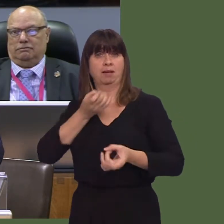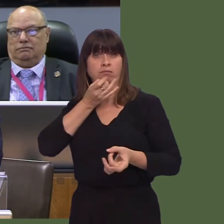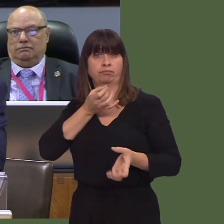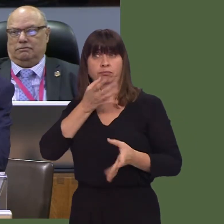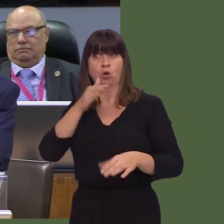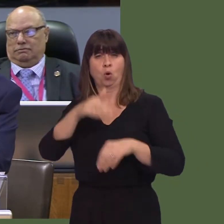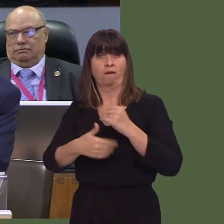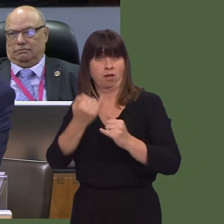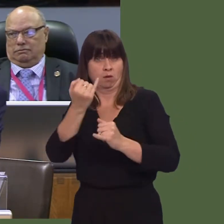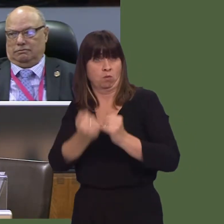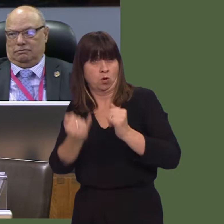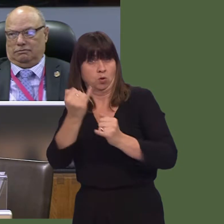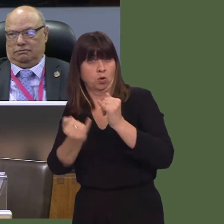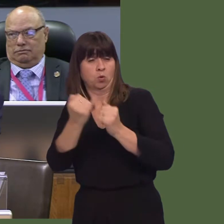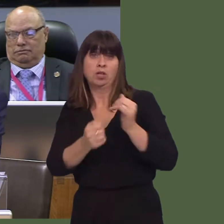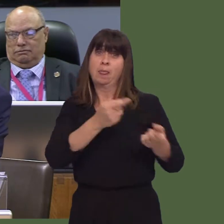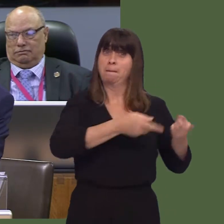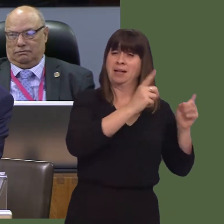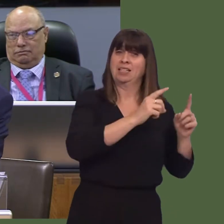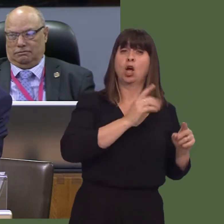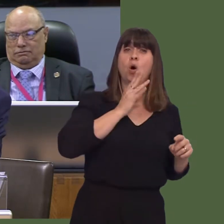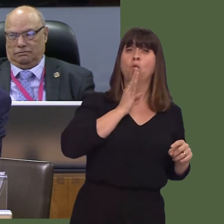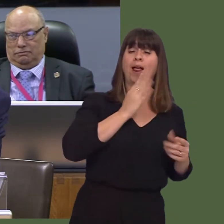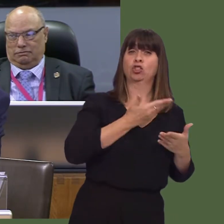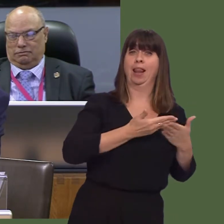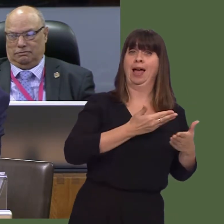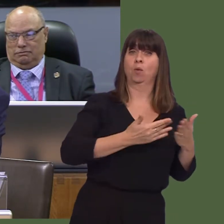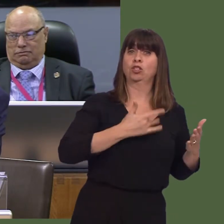The Minister for Welsh Language and Lifelong Learning recently said, and I quote,